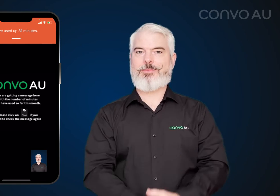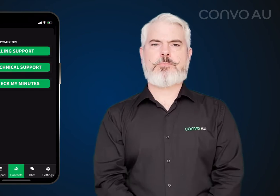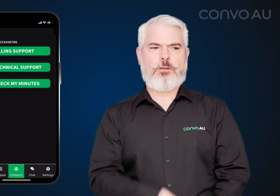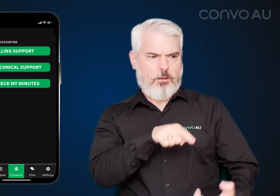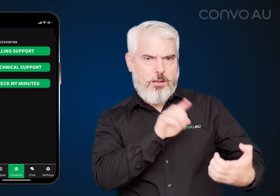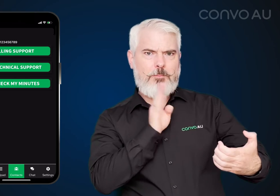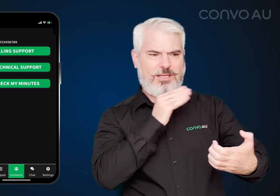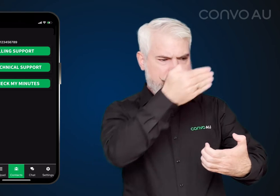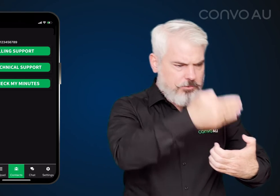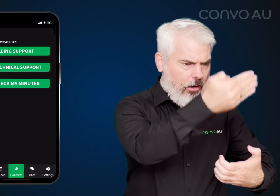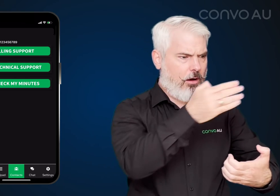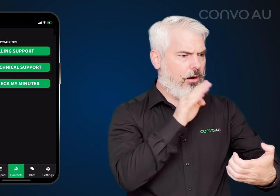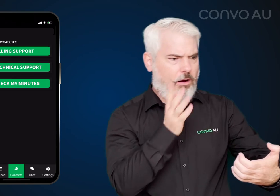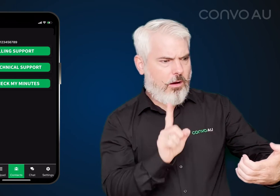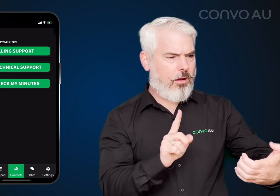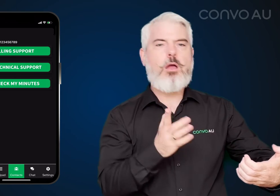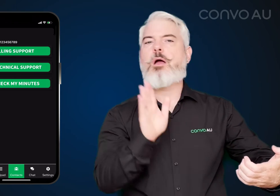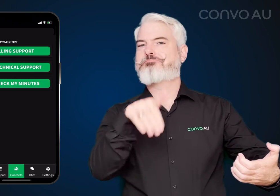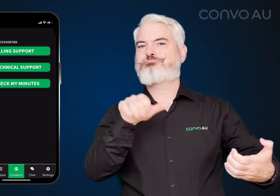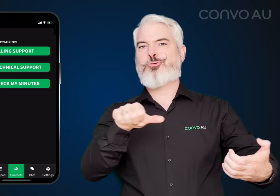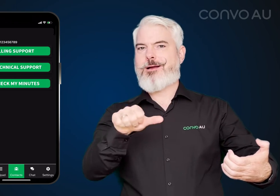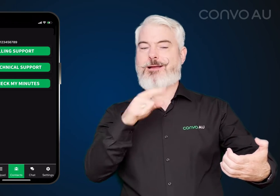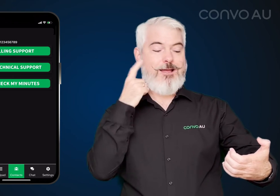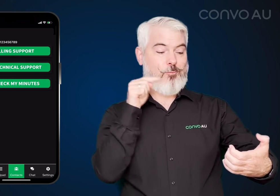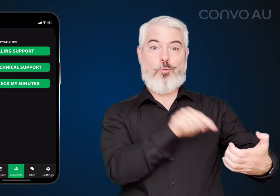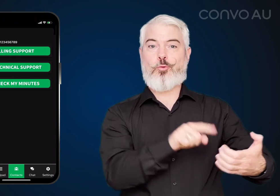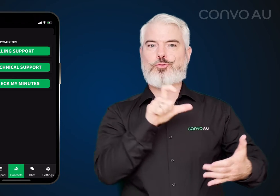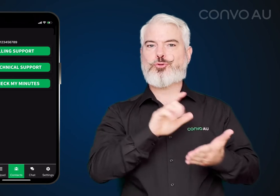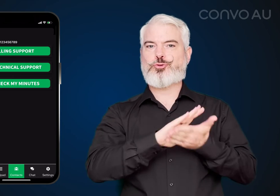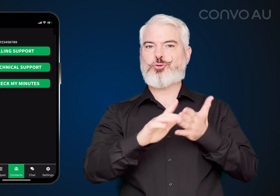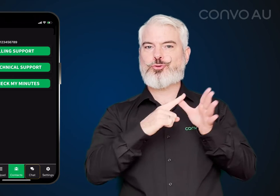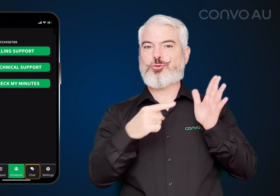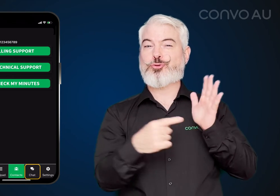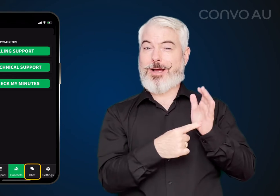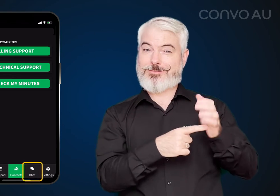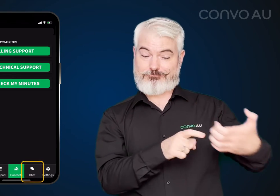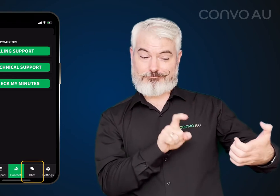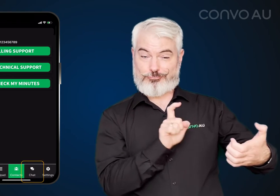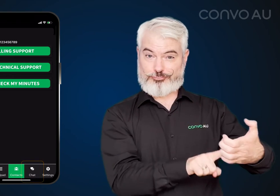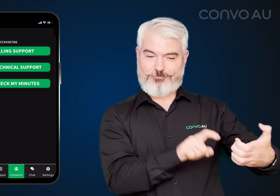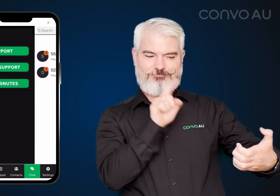If you missed that message, check the “Chat” tab